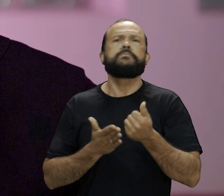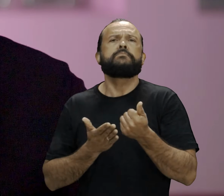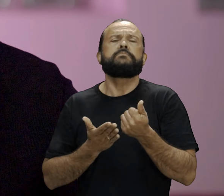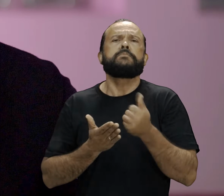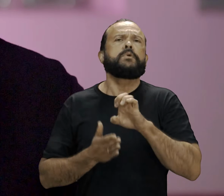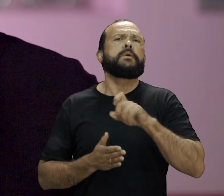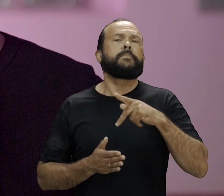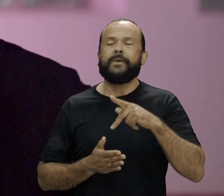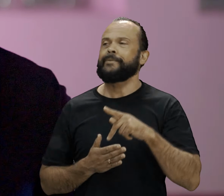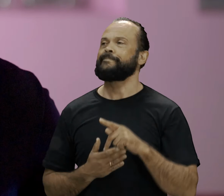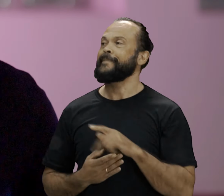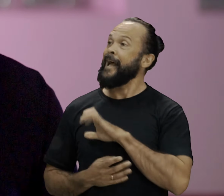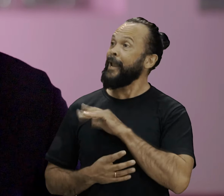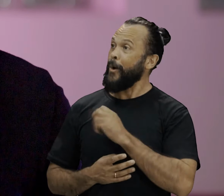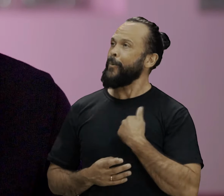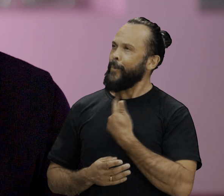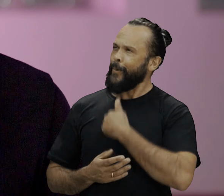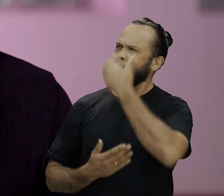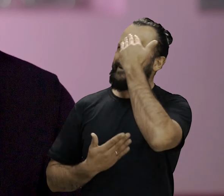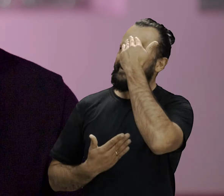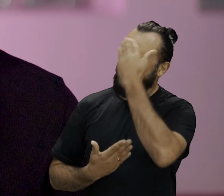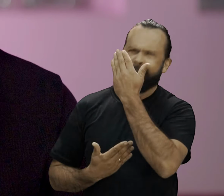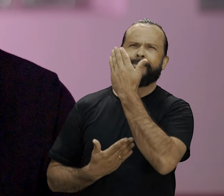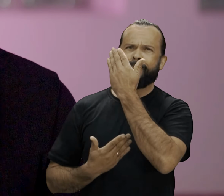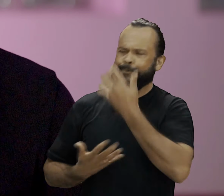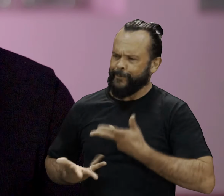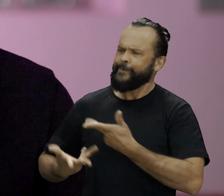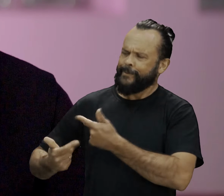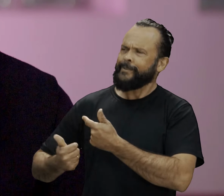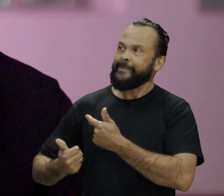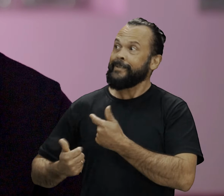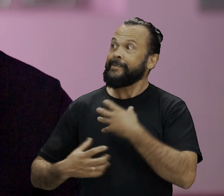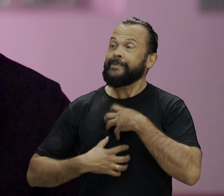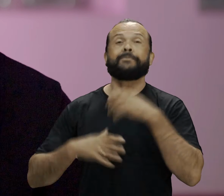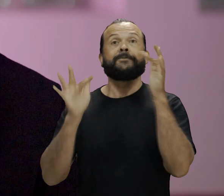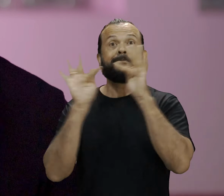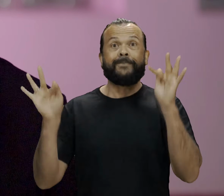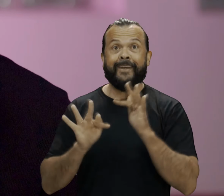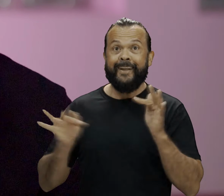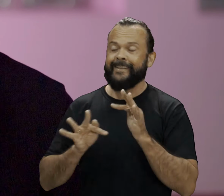We thank you for the invitation, we are very happy to be here. it was a little different from the usual,